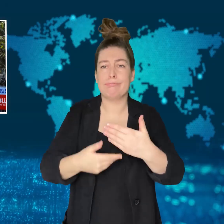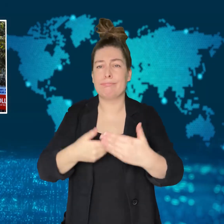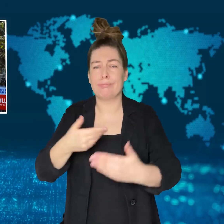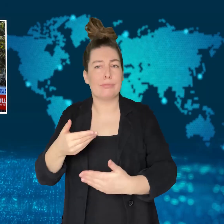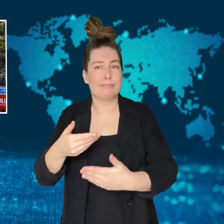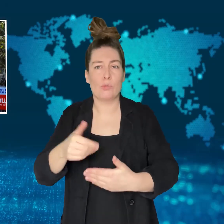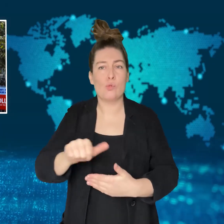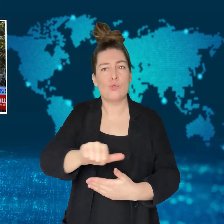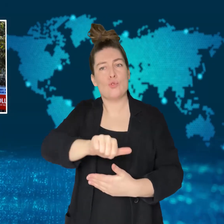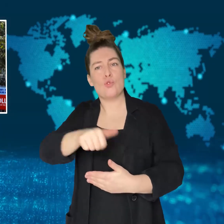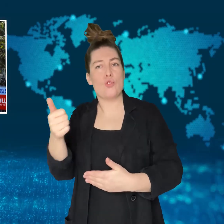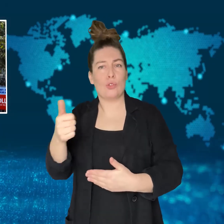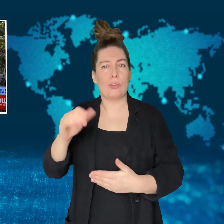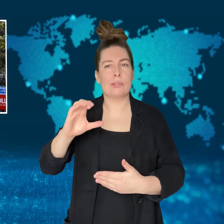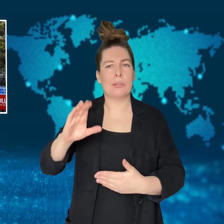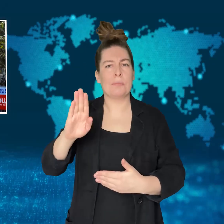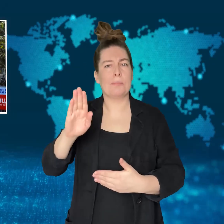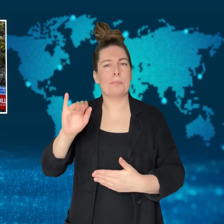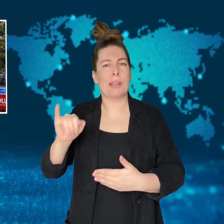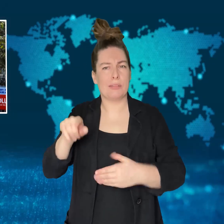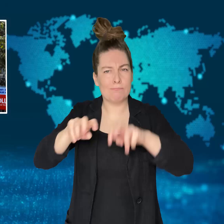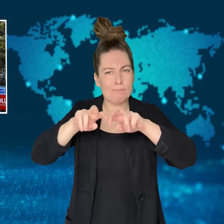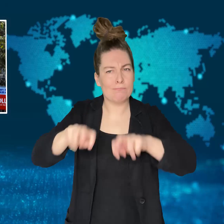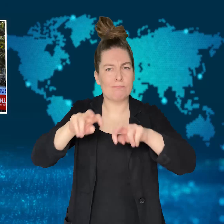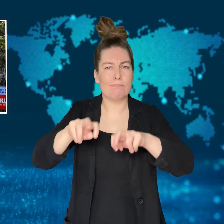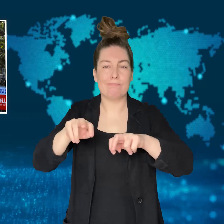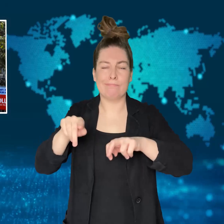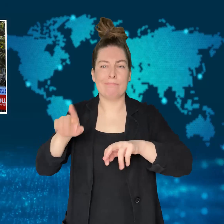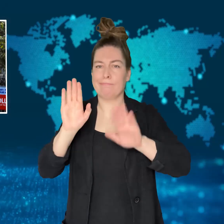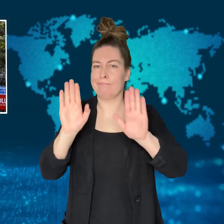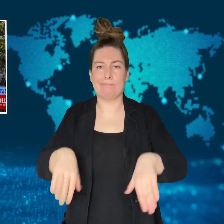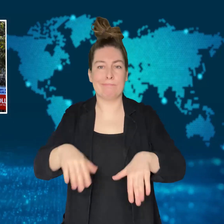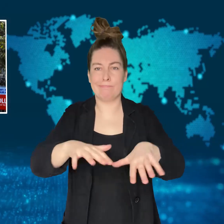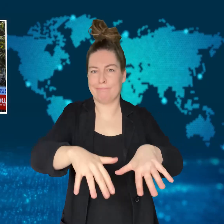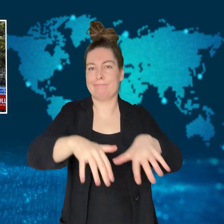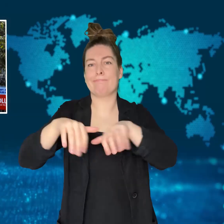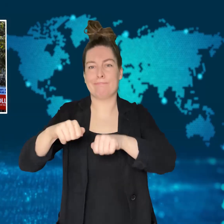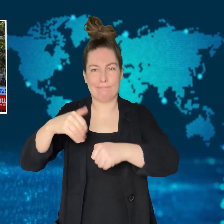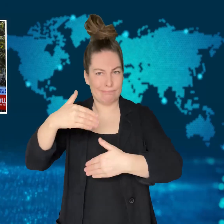The Central Bureau of Investigation (CBI) took over